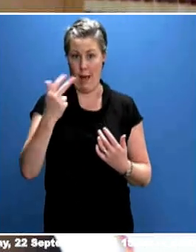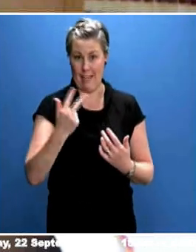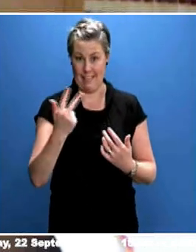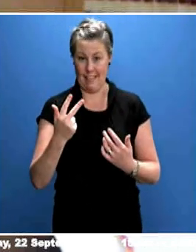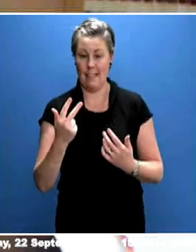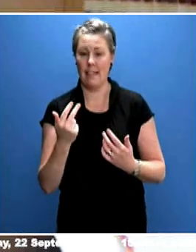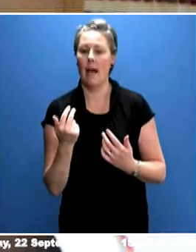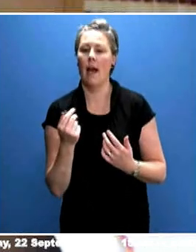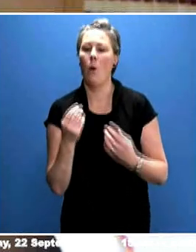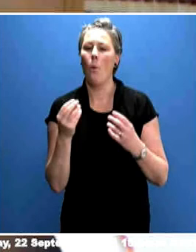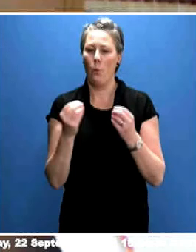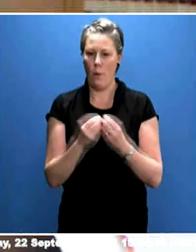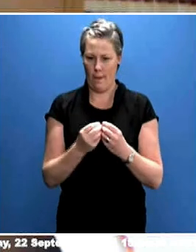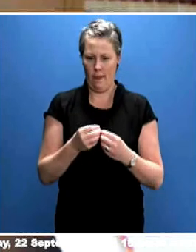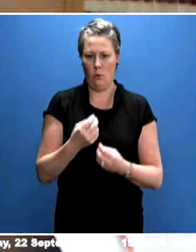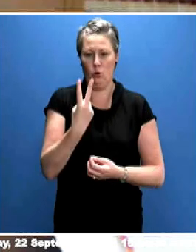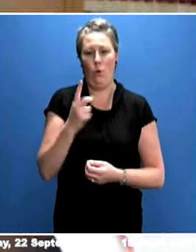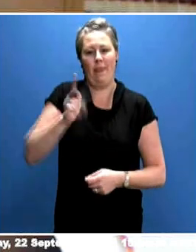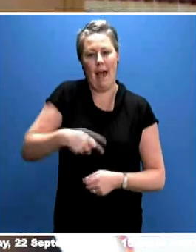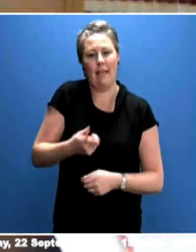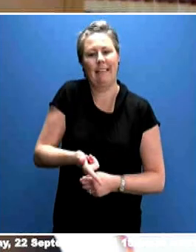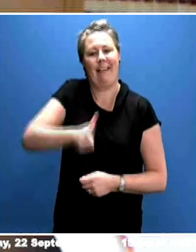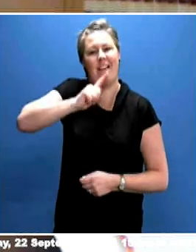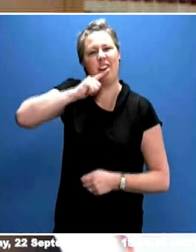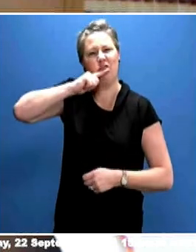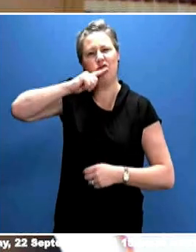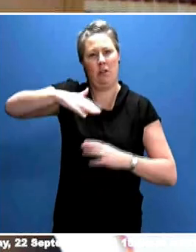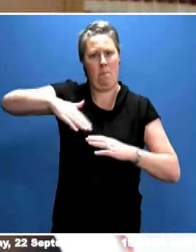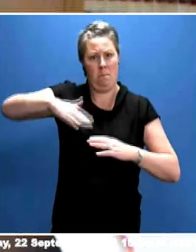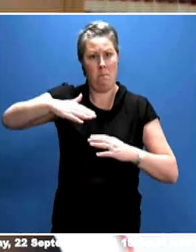Presumably the figures have gone up by 4, 5, 6 or 7 per cent.